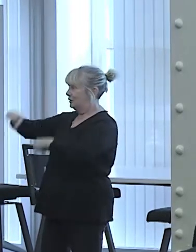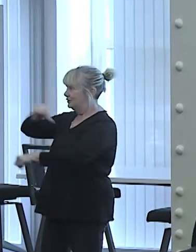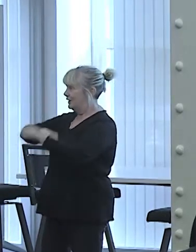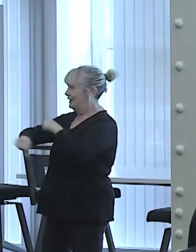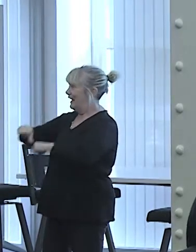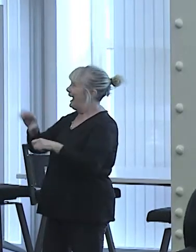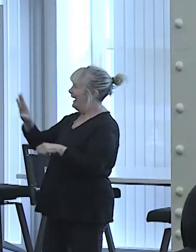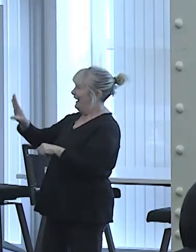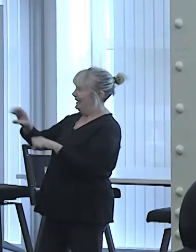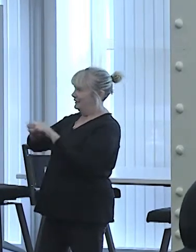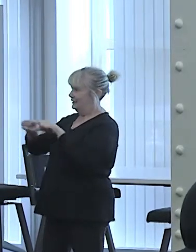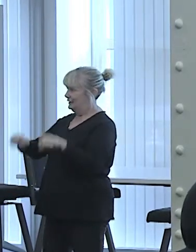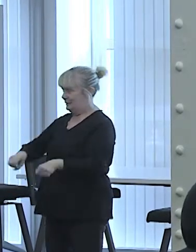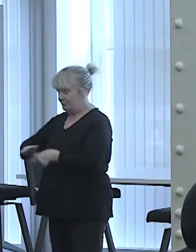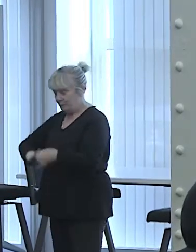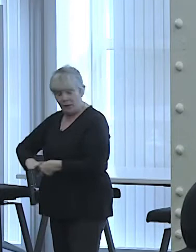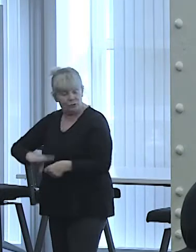to exist and to perpetuate.